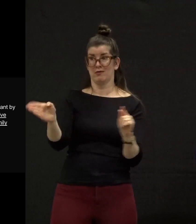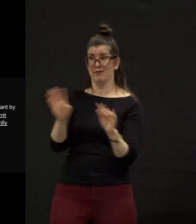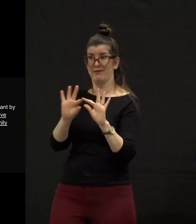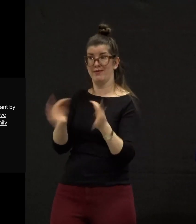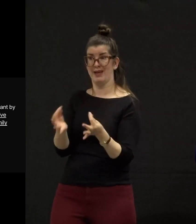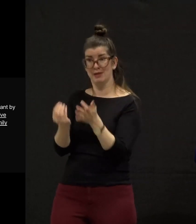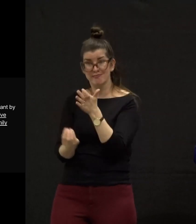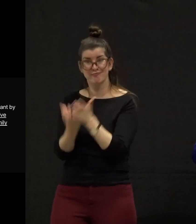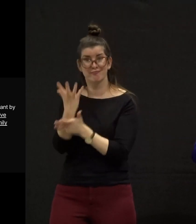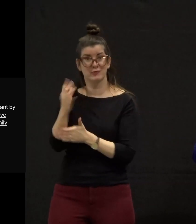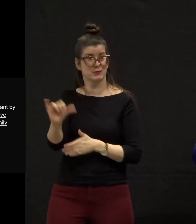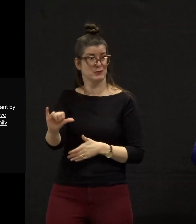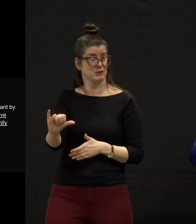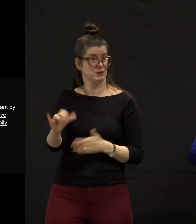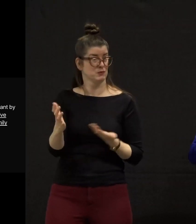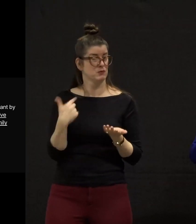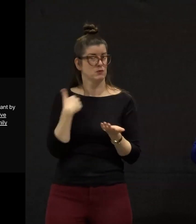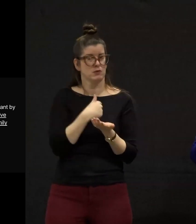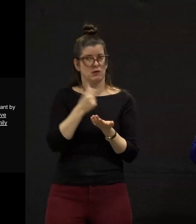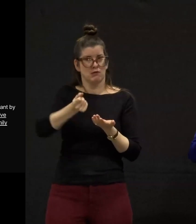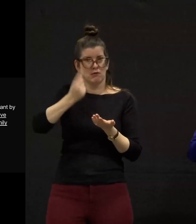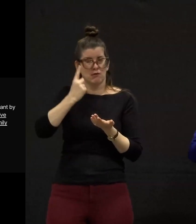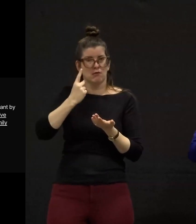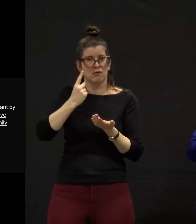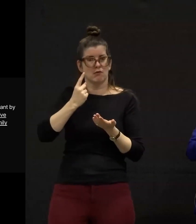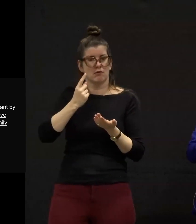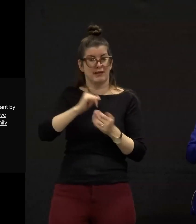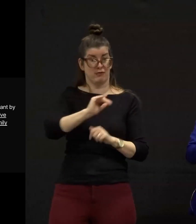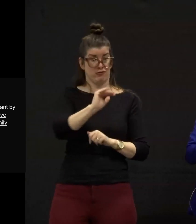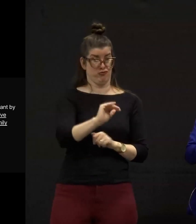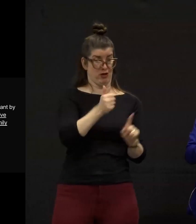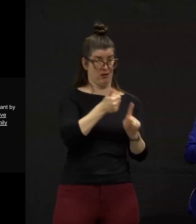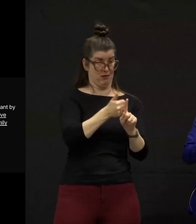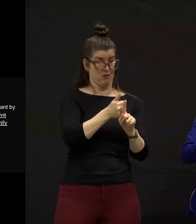So that we understand that the child coming in the door